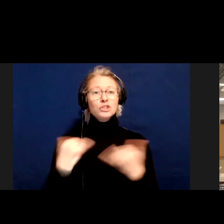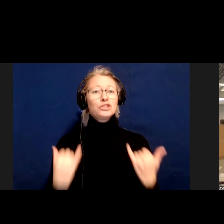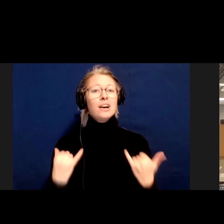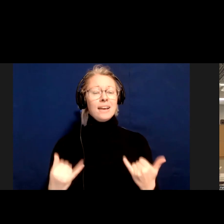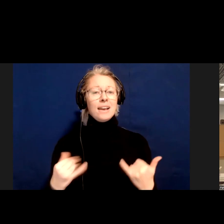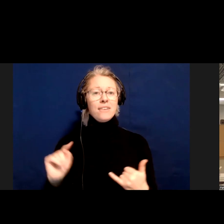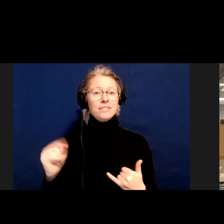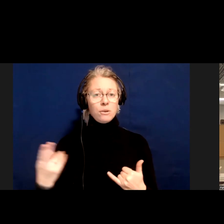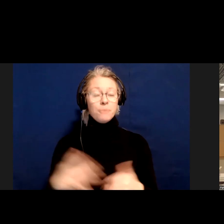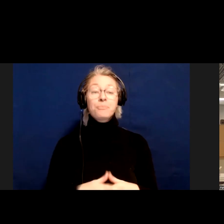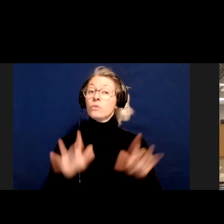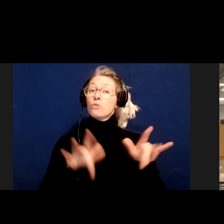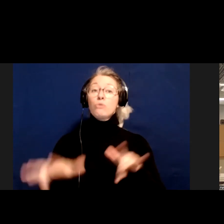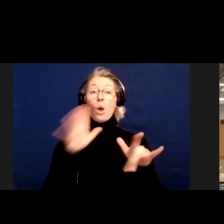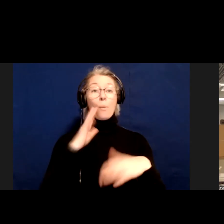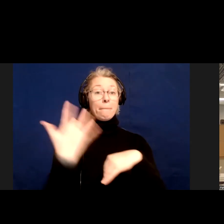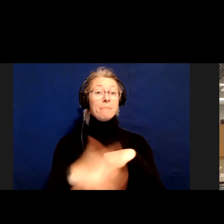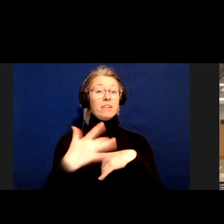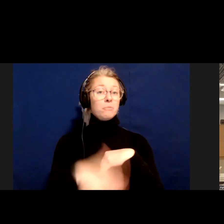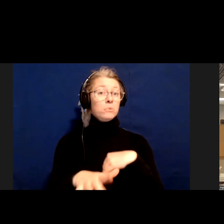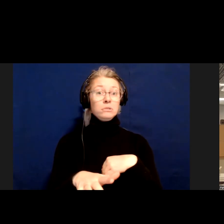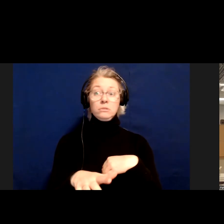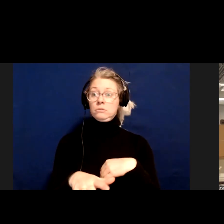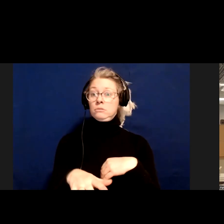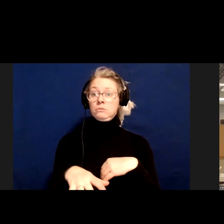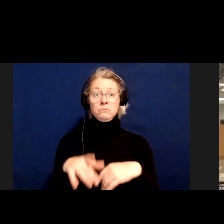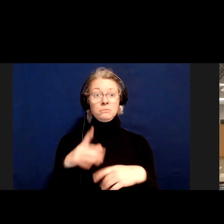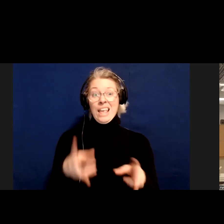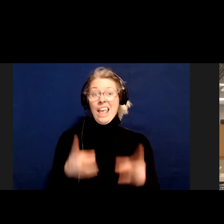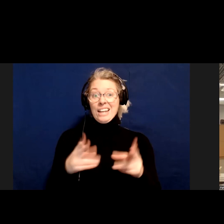The recordings will be made available as soon as we can get the editing and all that other